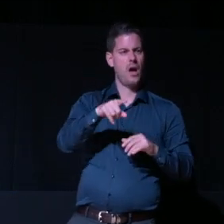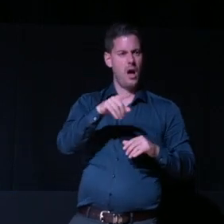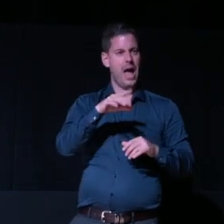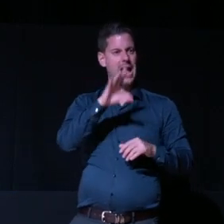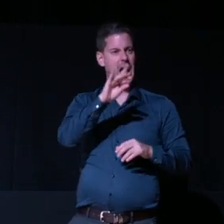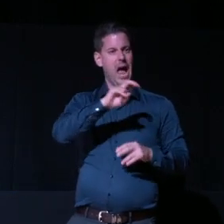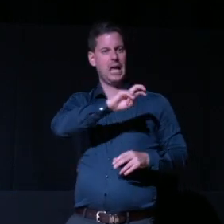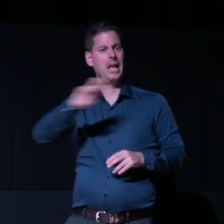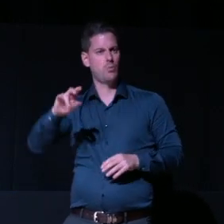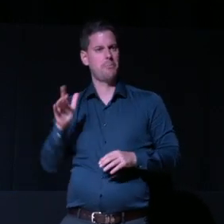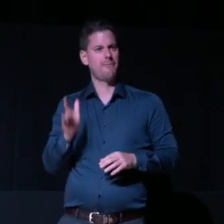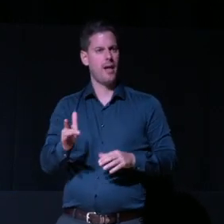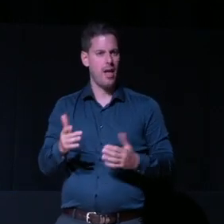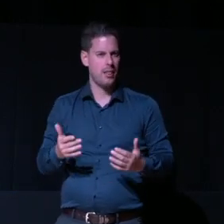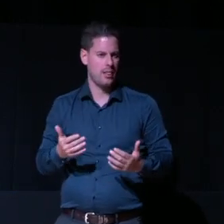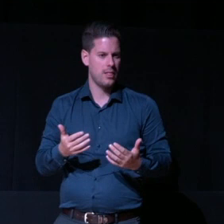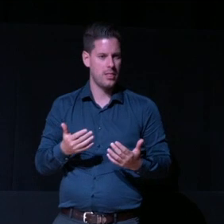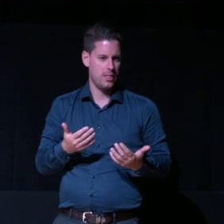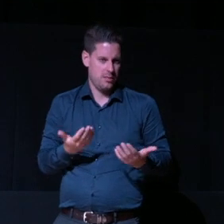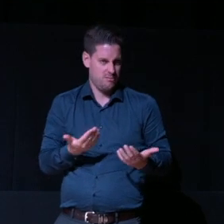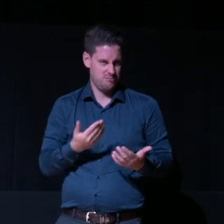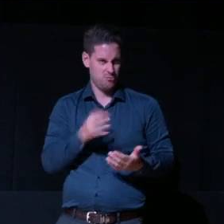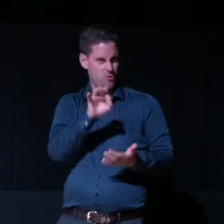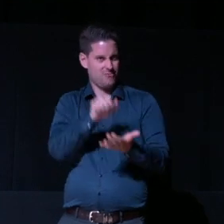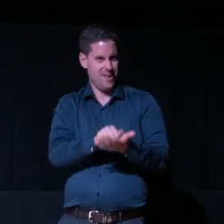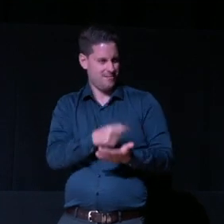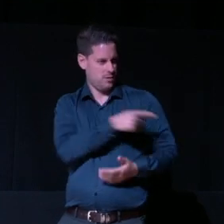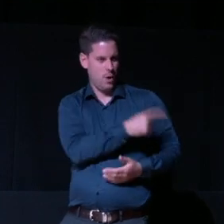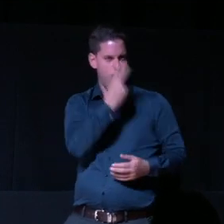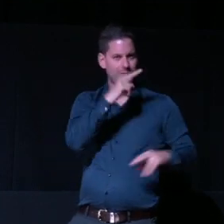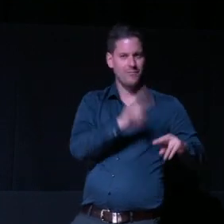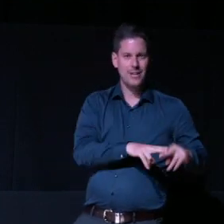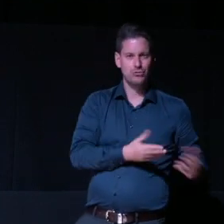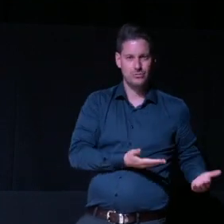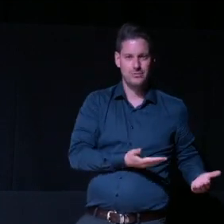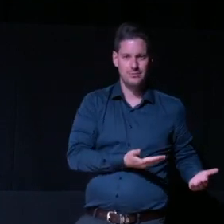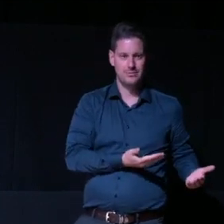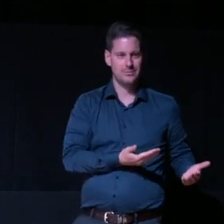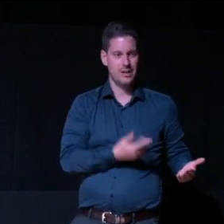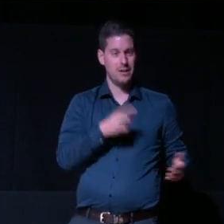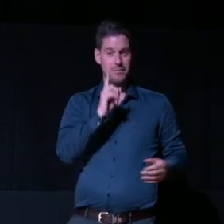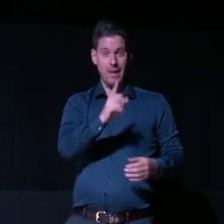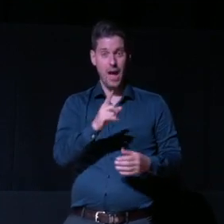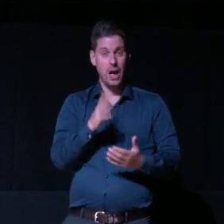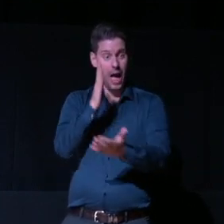but it's also actually taking away from when acts of grooming are taking place